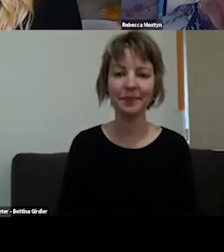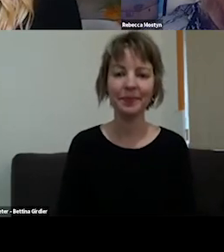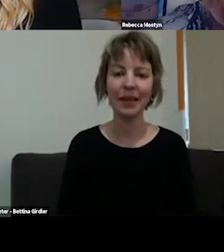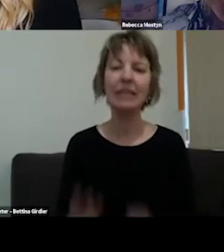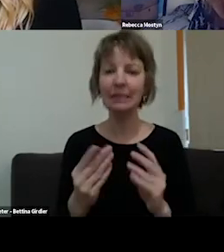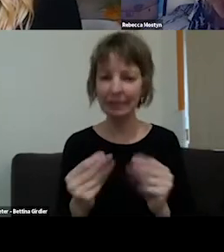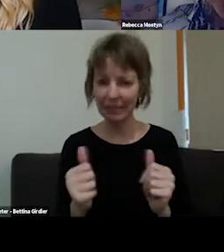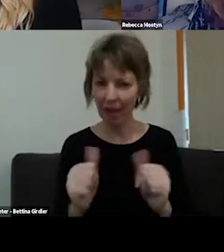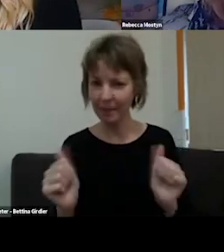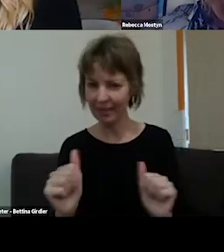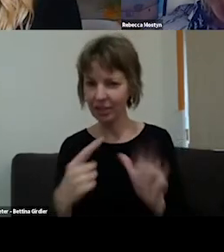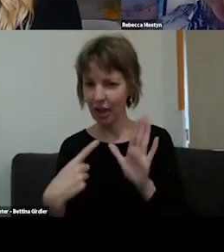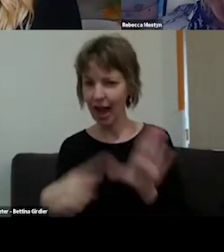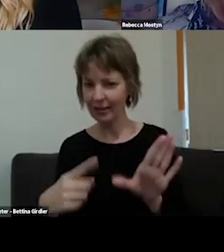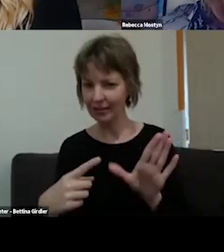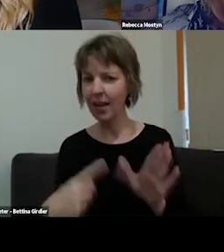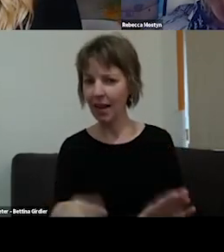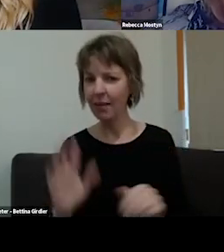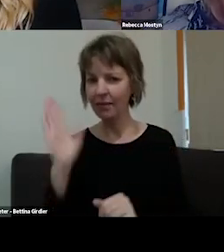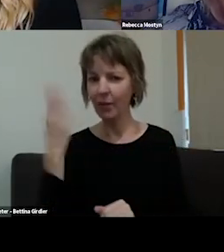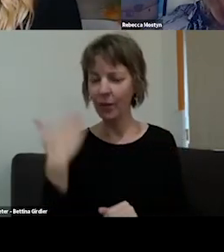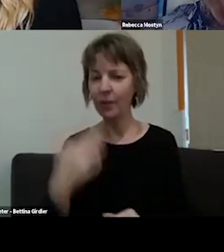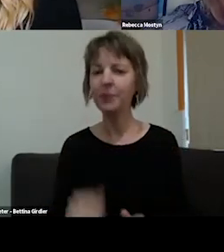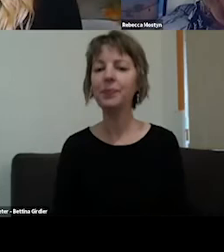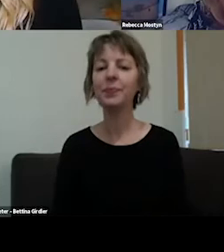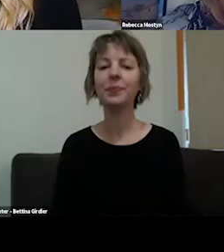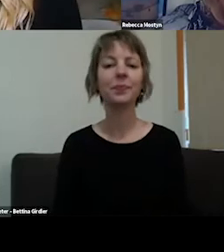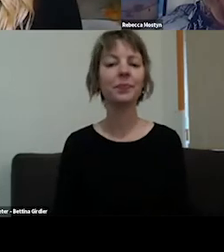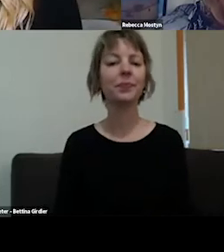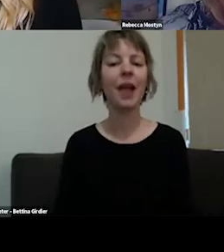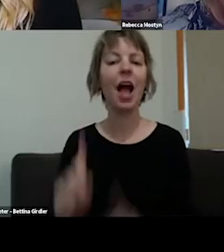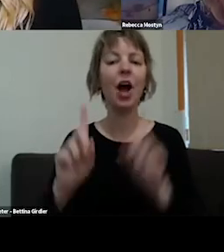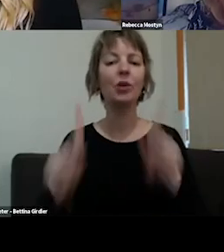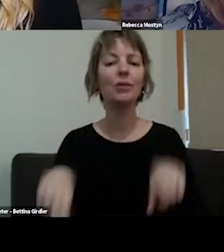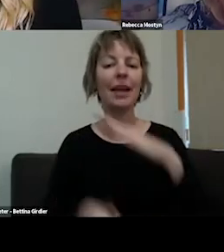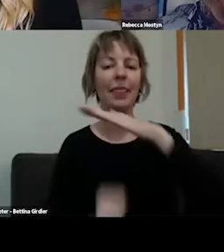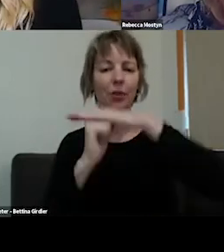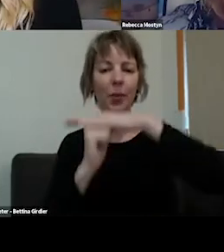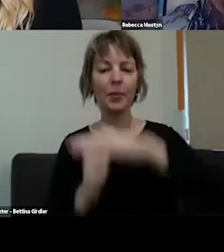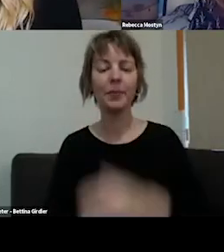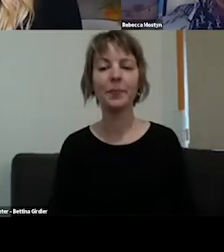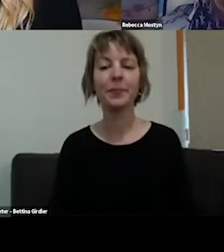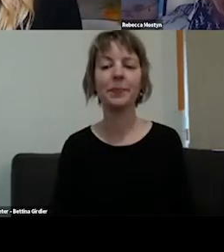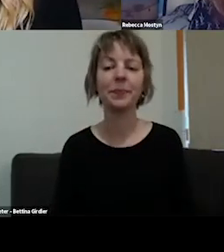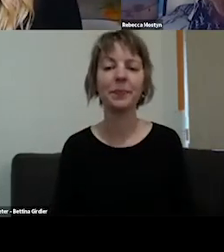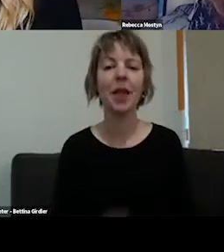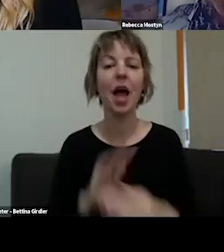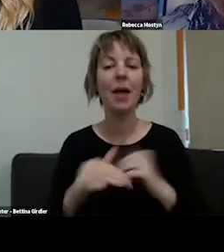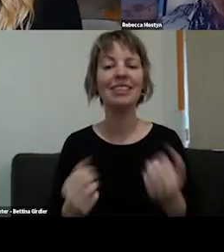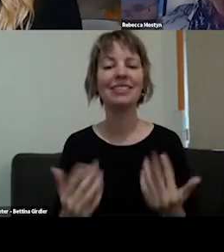I'll just start from the top quickly because this is one I can answer about extra -- statistics.